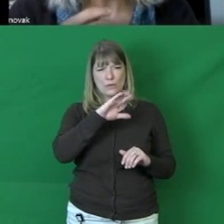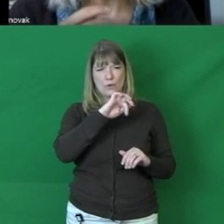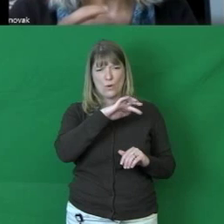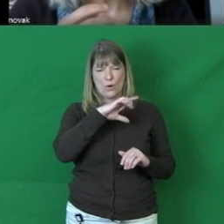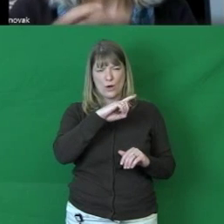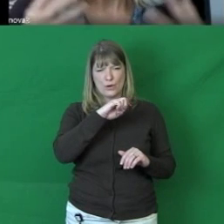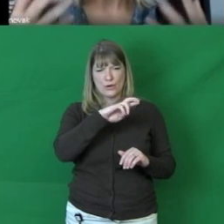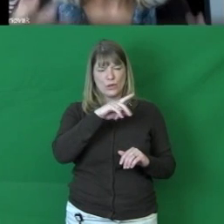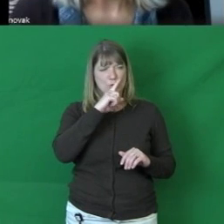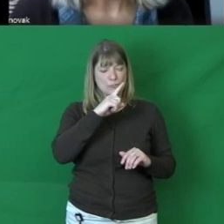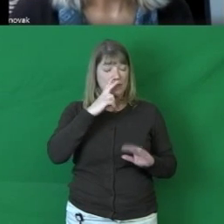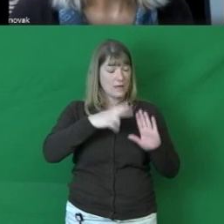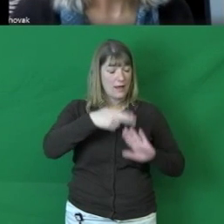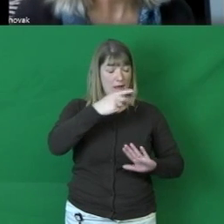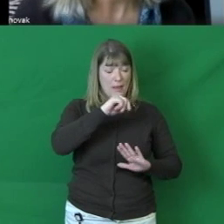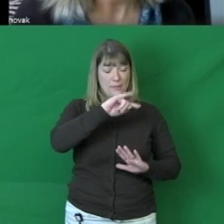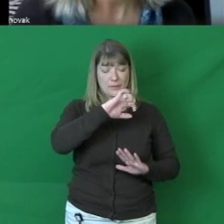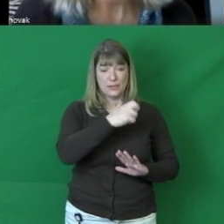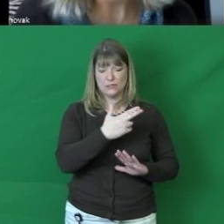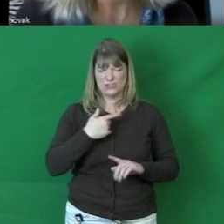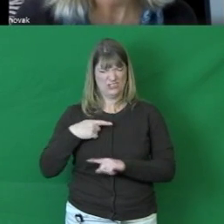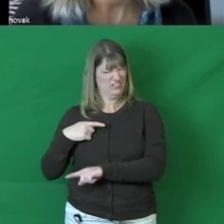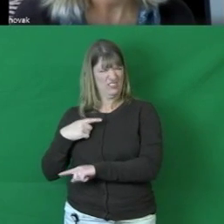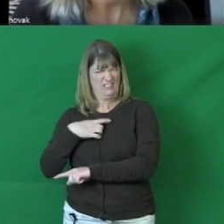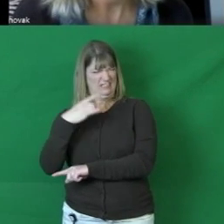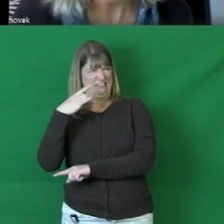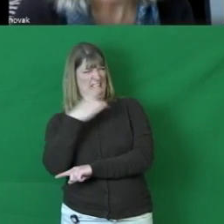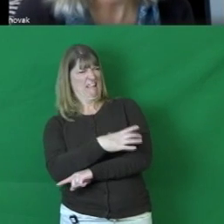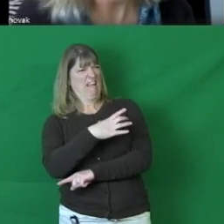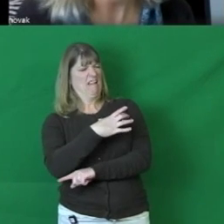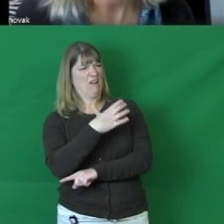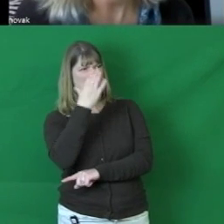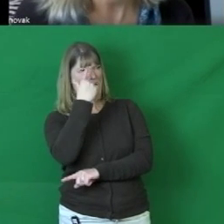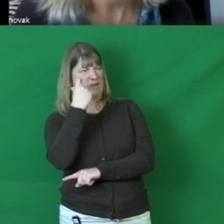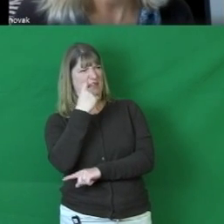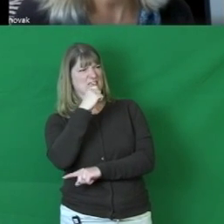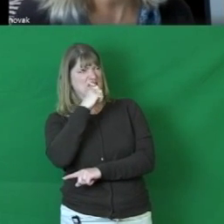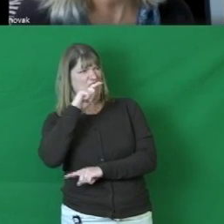instrument, a lot my Deaf students didn't like that instrument, because it wasn't low pitched.